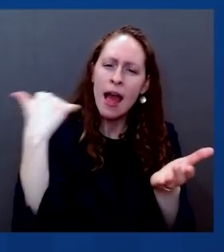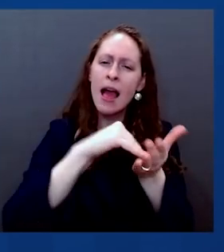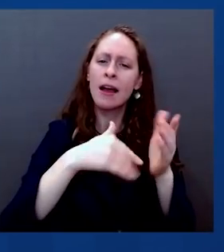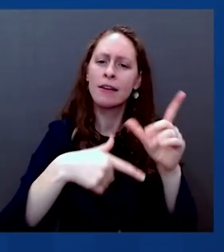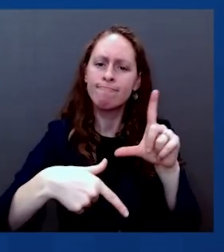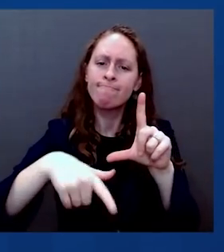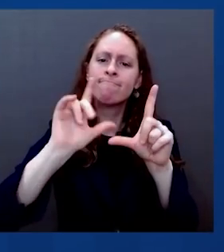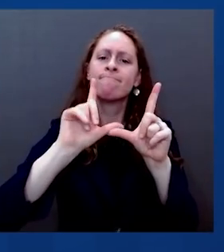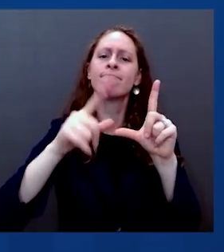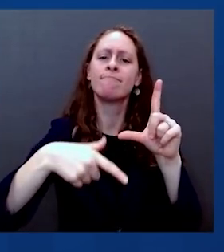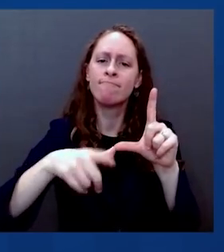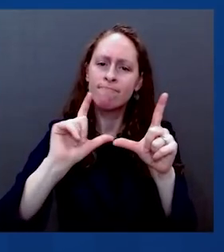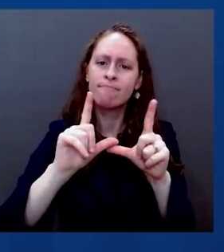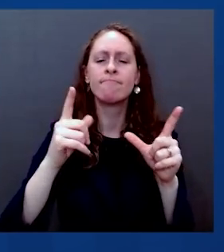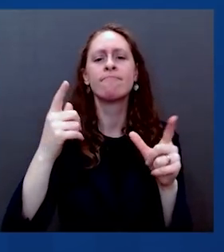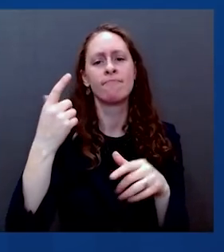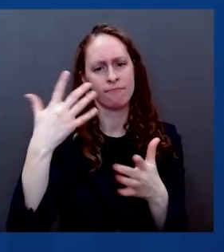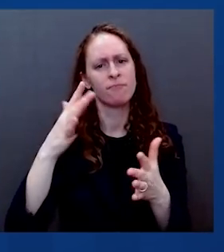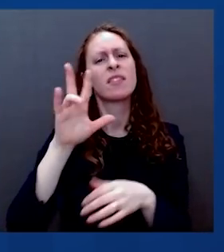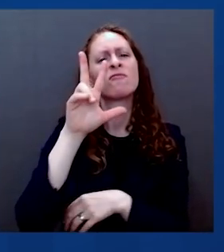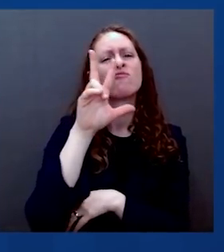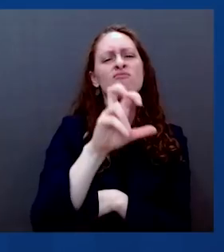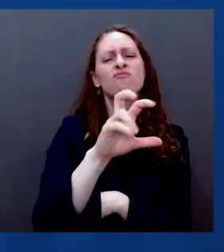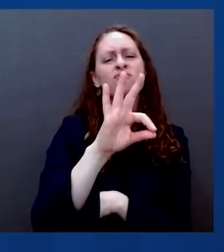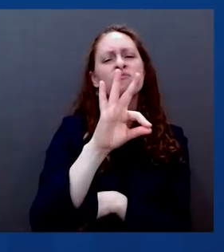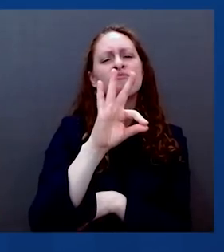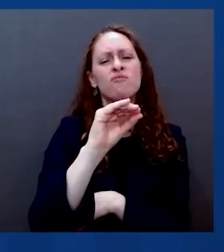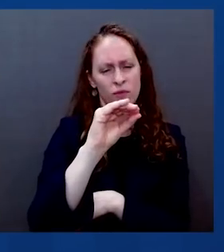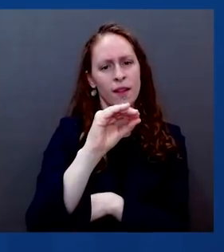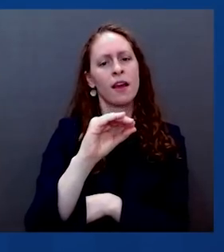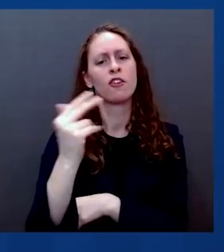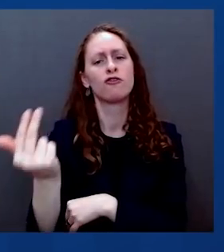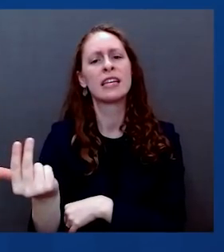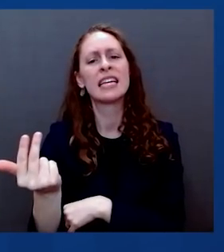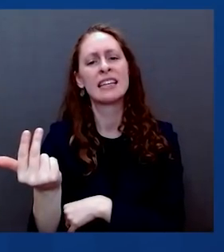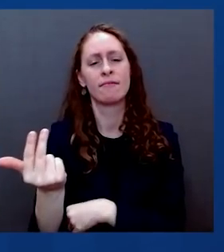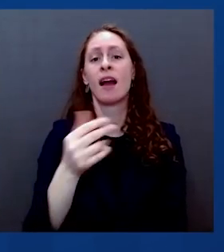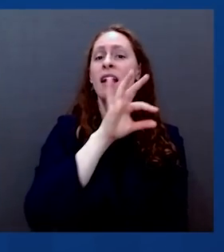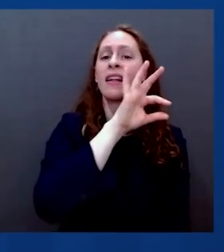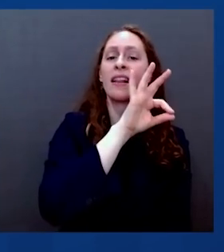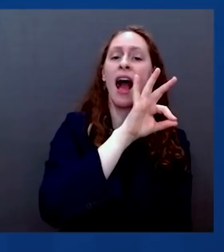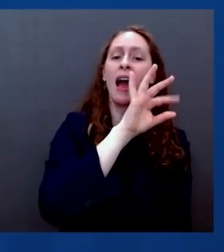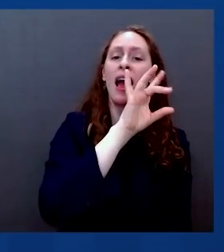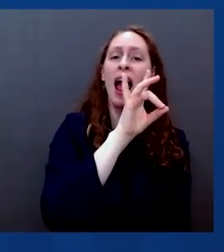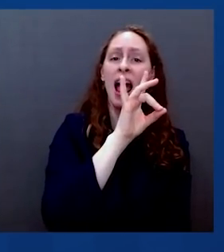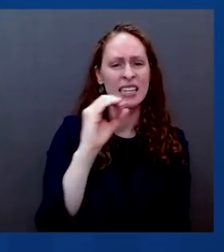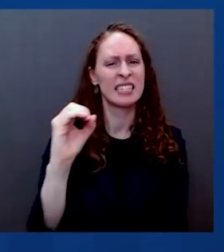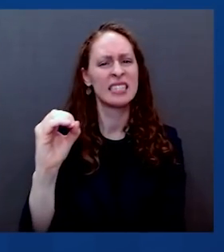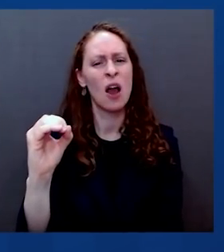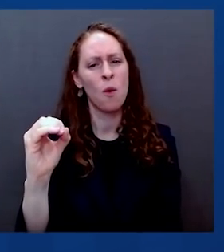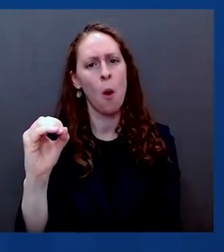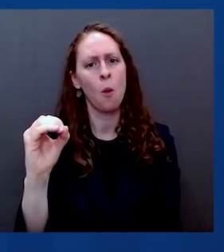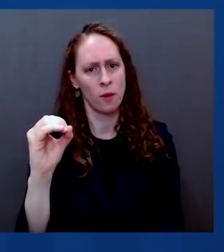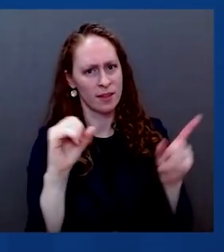and 98 to 0 in the Senate with votes from 16 current